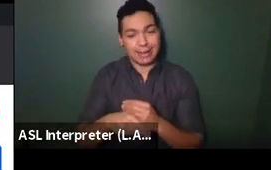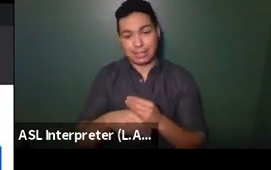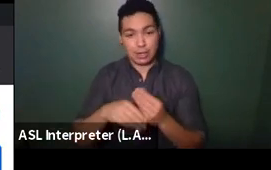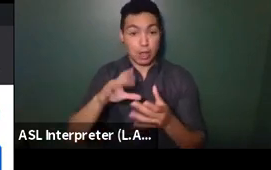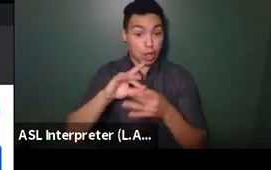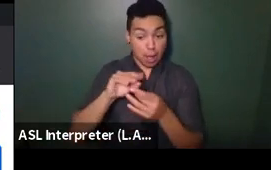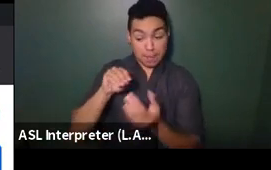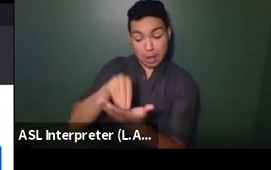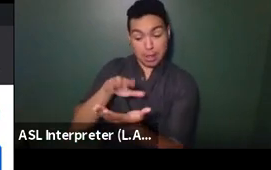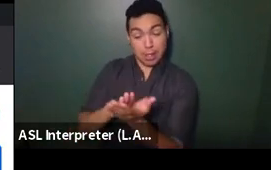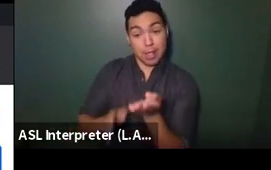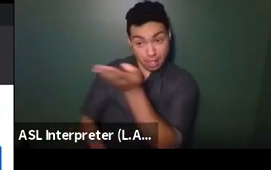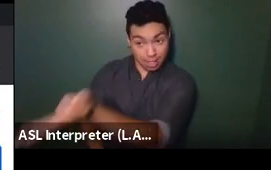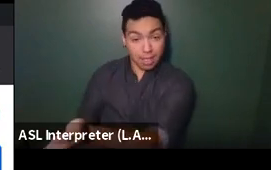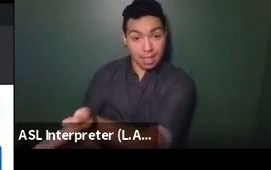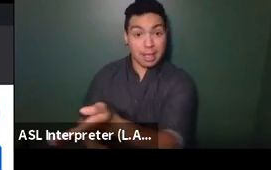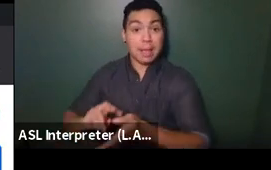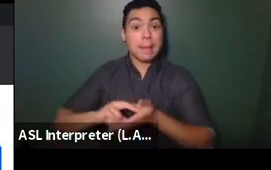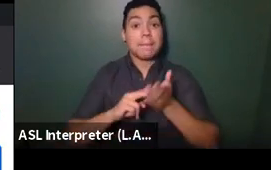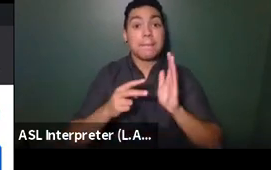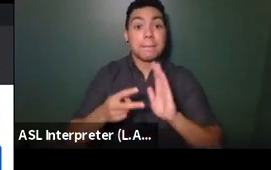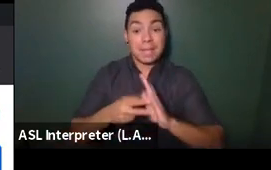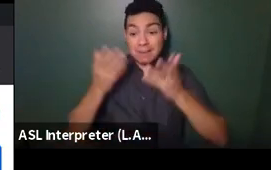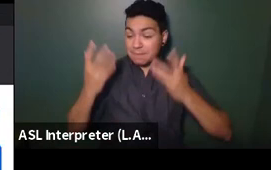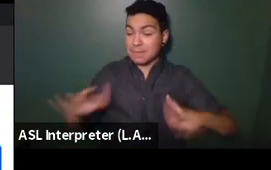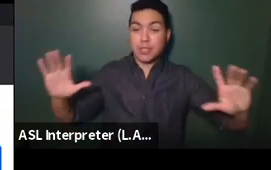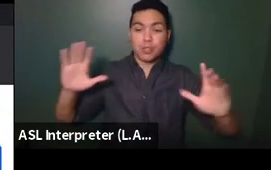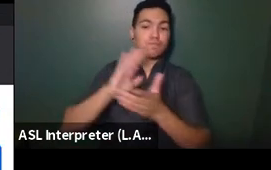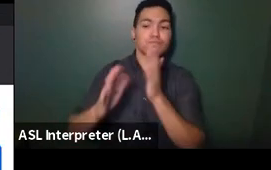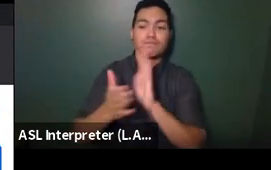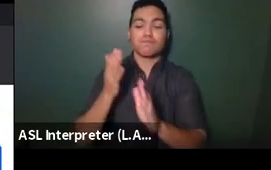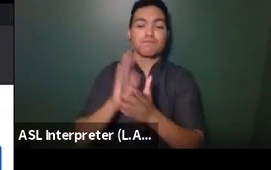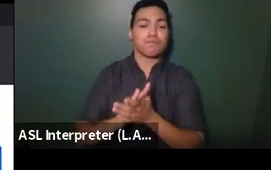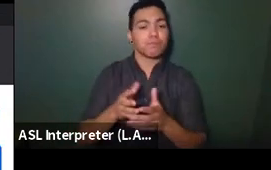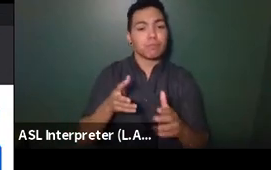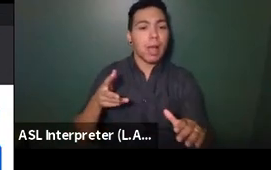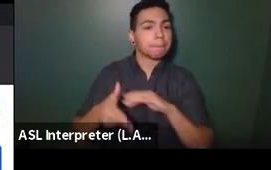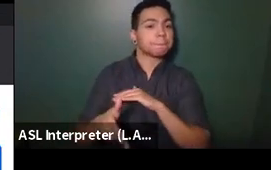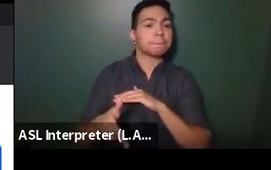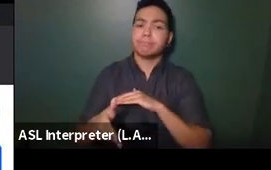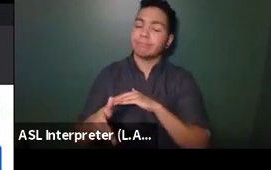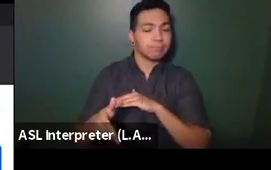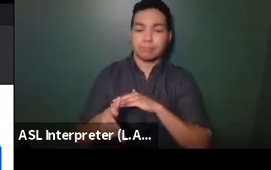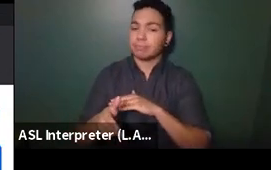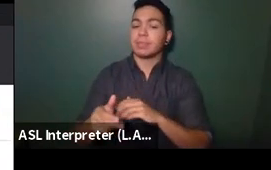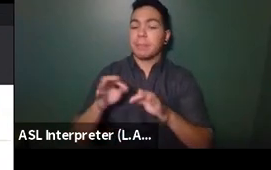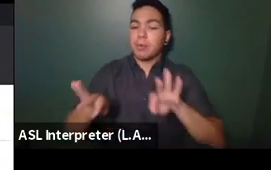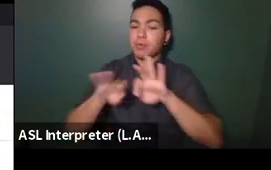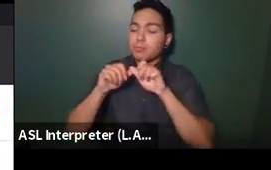Katherine Livick - ESD 112: It does not mean that the transaction is over forever. And that's the conversation, you need to keep having with your students.